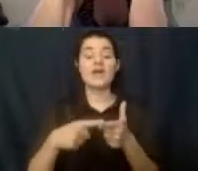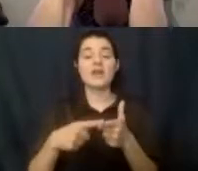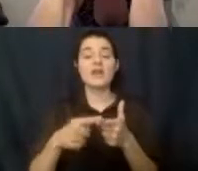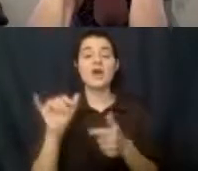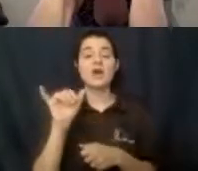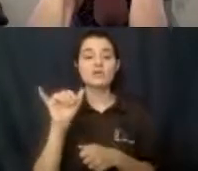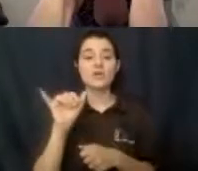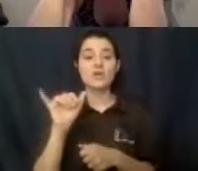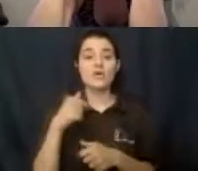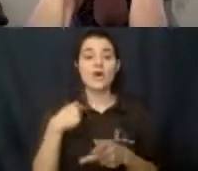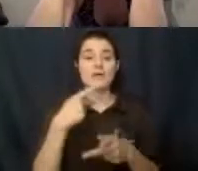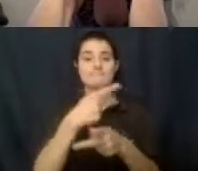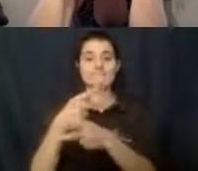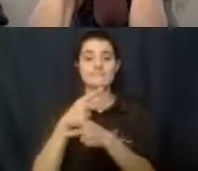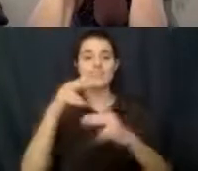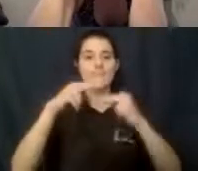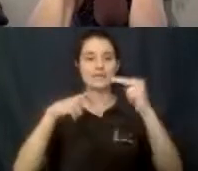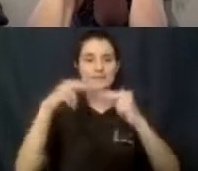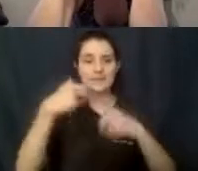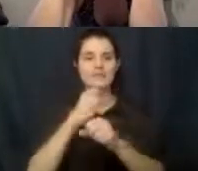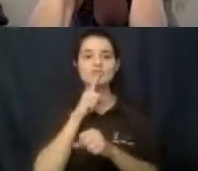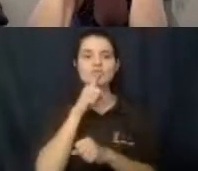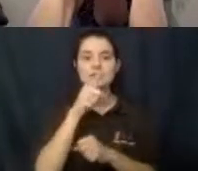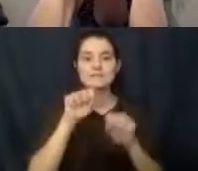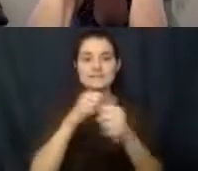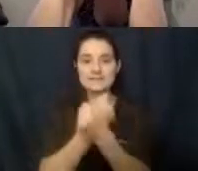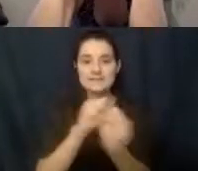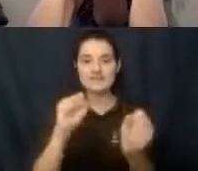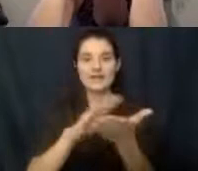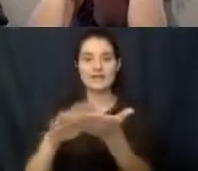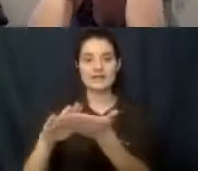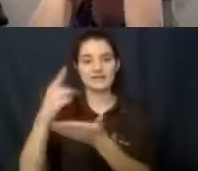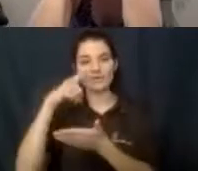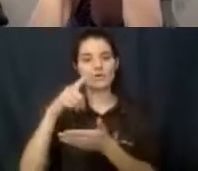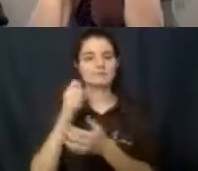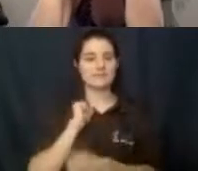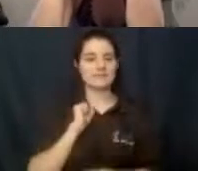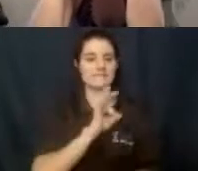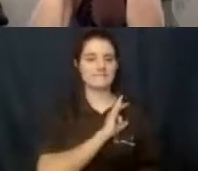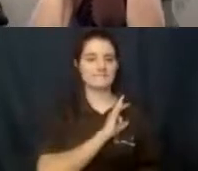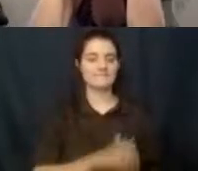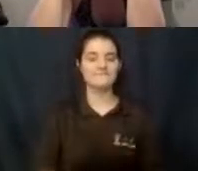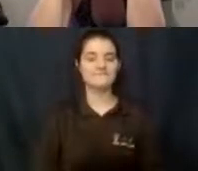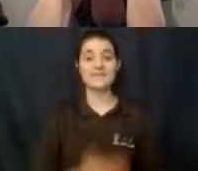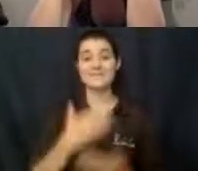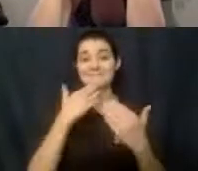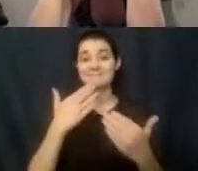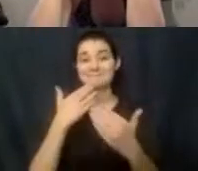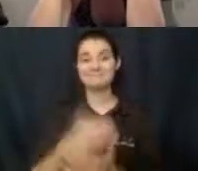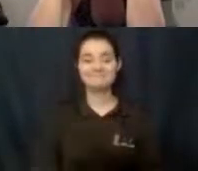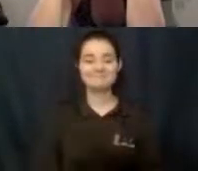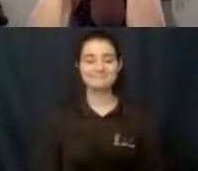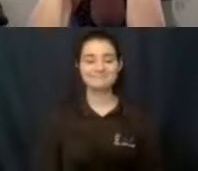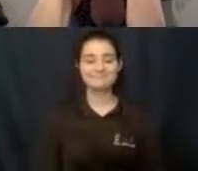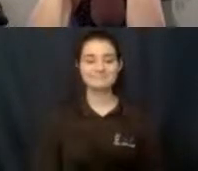Then, I oversee the maintenance of facility, such as, safety and cleanliness for the staff. Thank you.